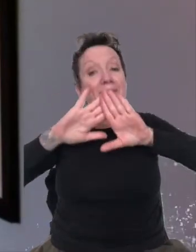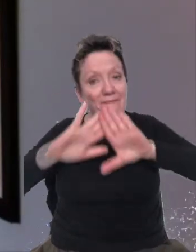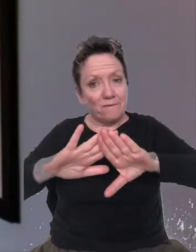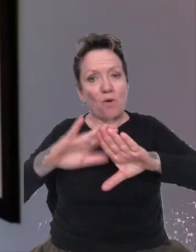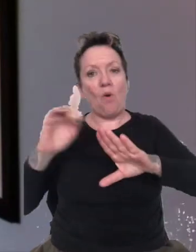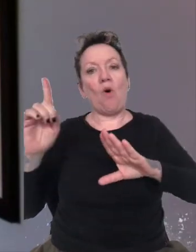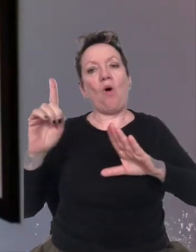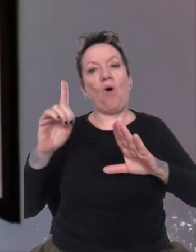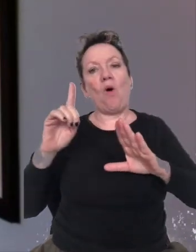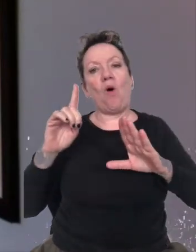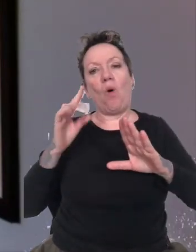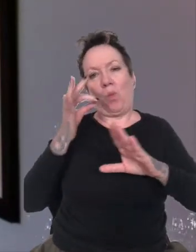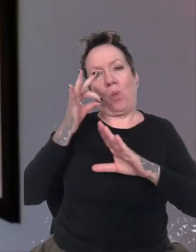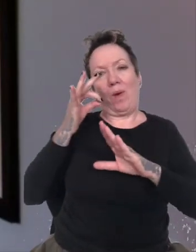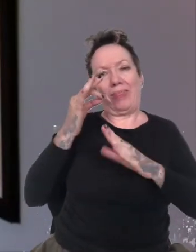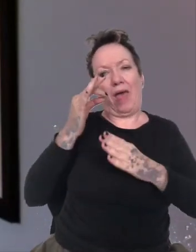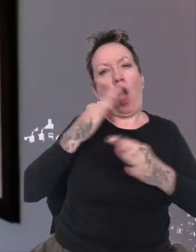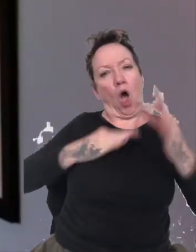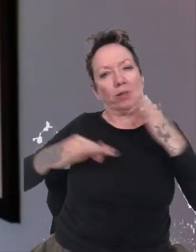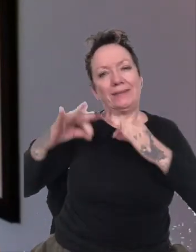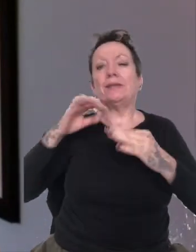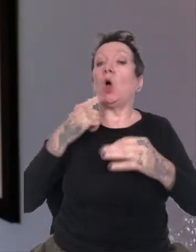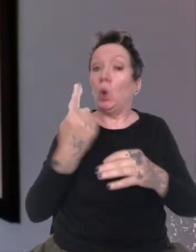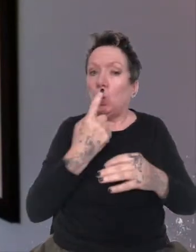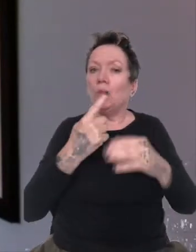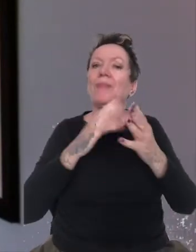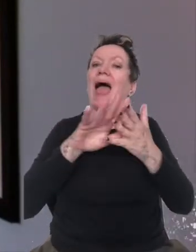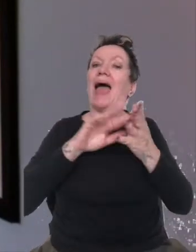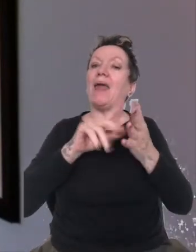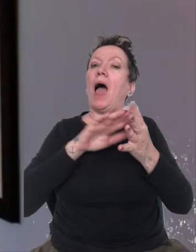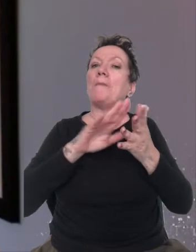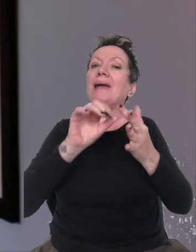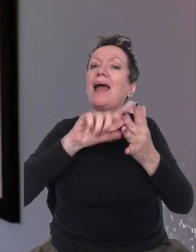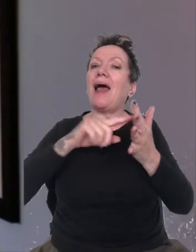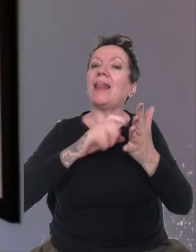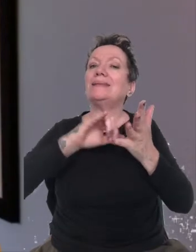So we had some beautiful work shed by Hannah Biel Sanders, uh, who